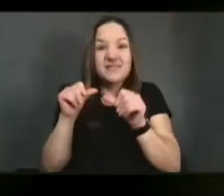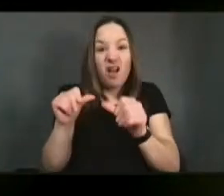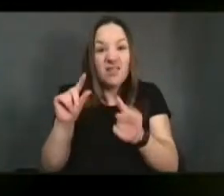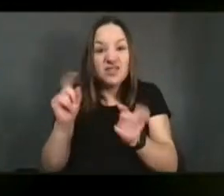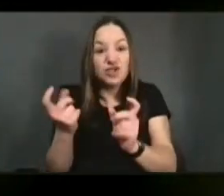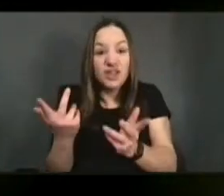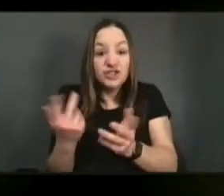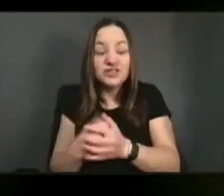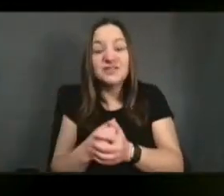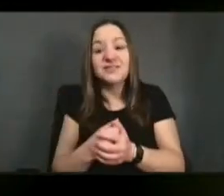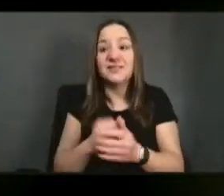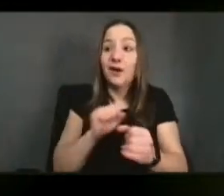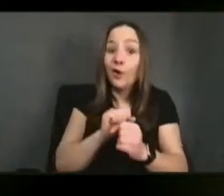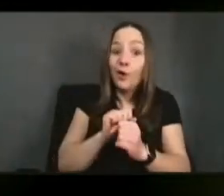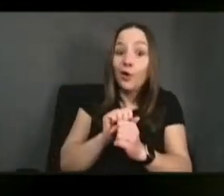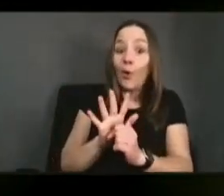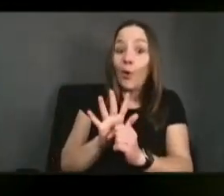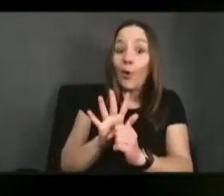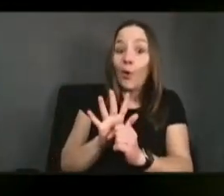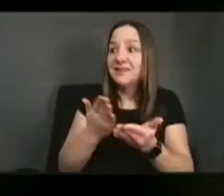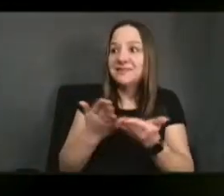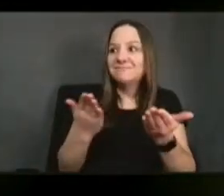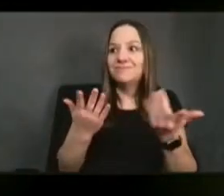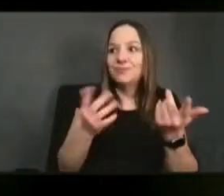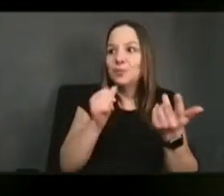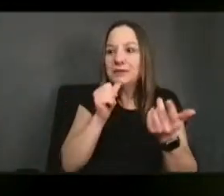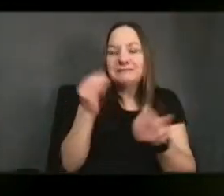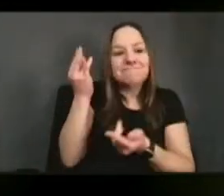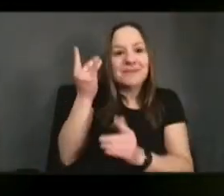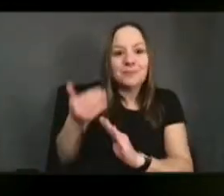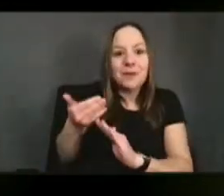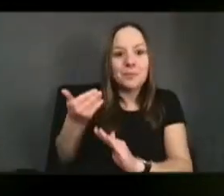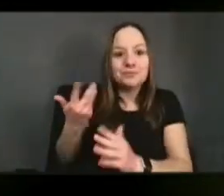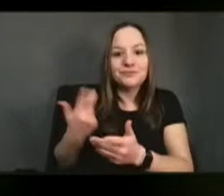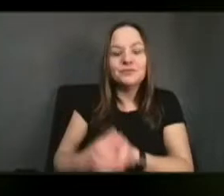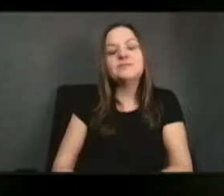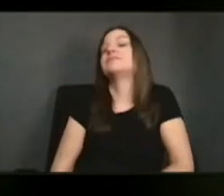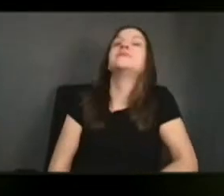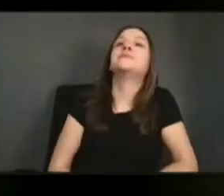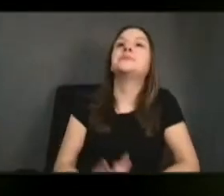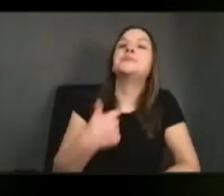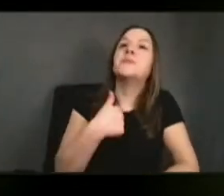thing changes and covered as a wrinkle. That you know, nobody